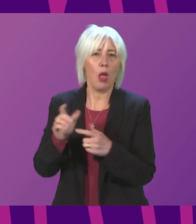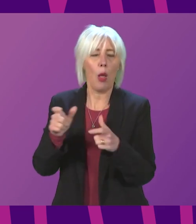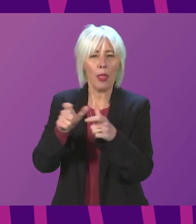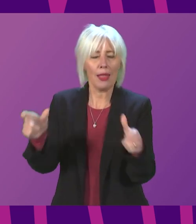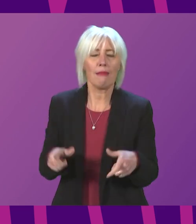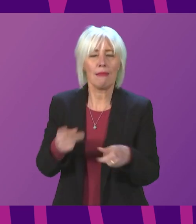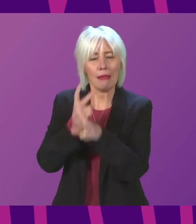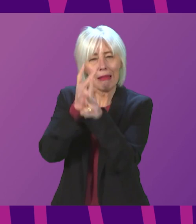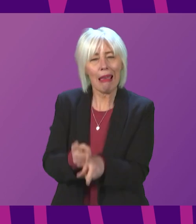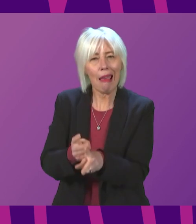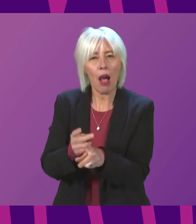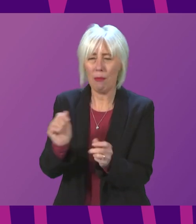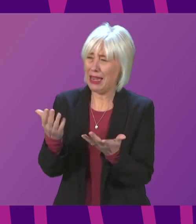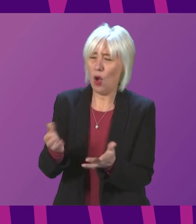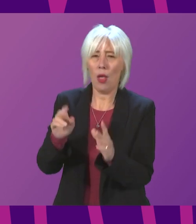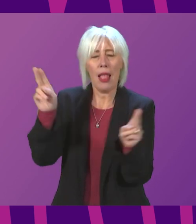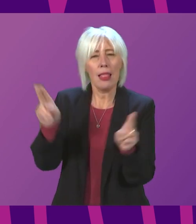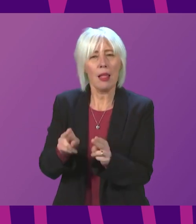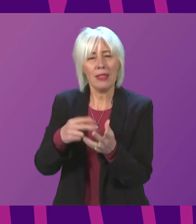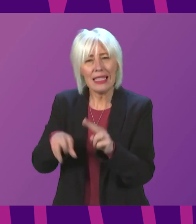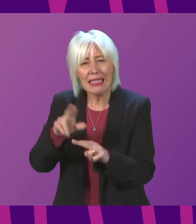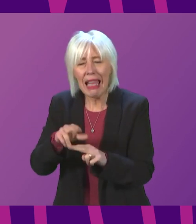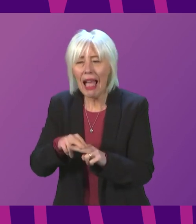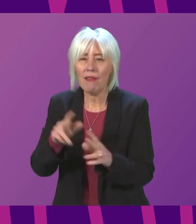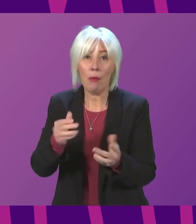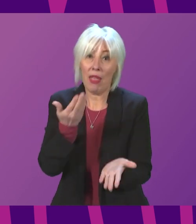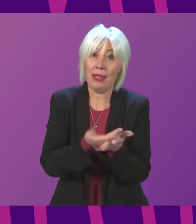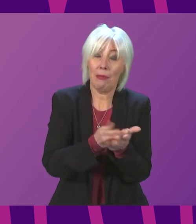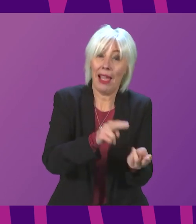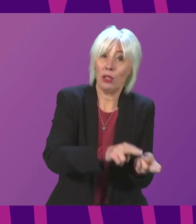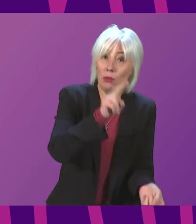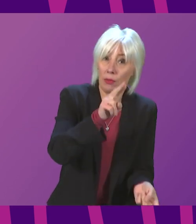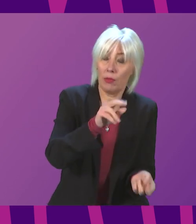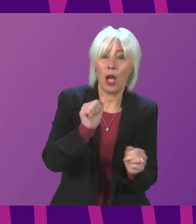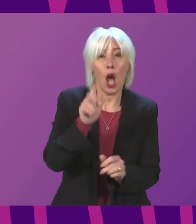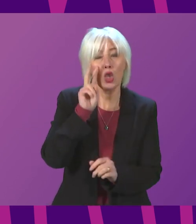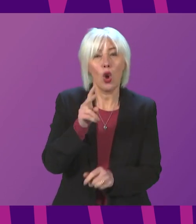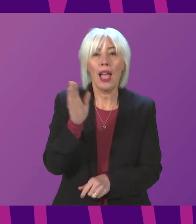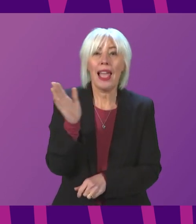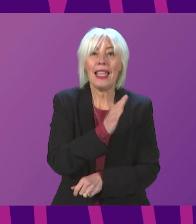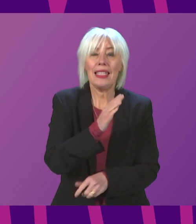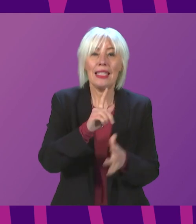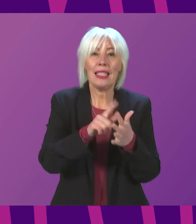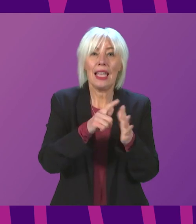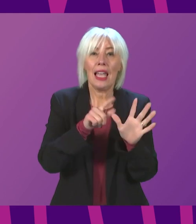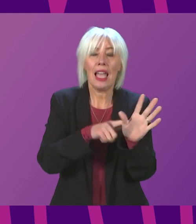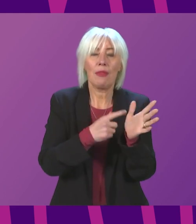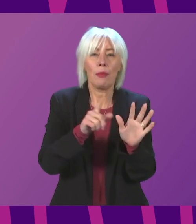operating under, with limited staffing and a build-up in demand, and noting that the exemplar partnership of East Ayrshire—I am still an East Ayrshire councillor—is